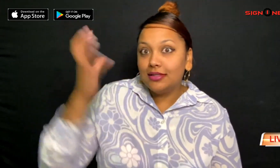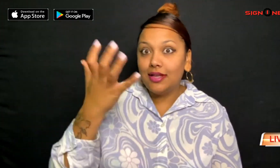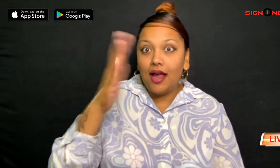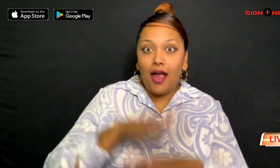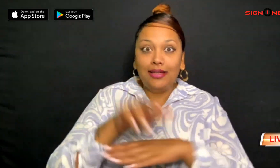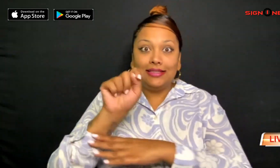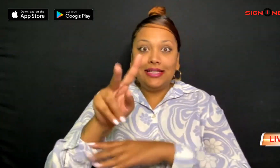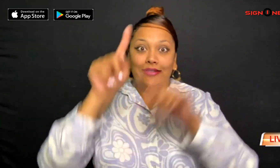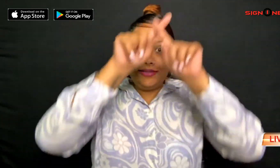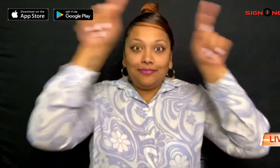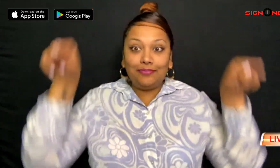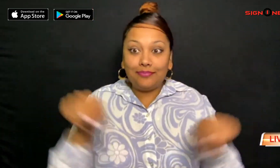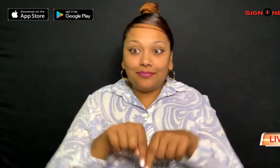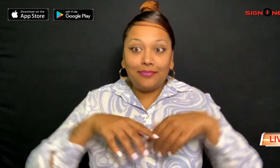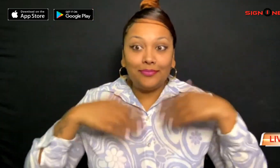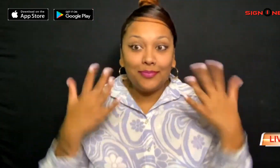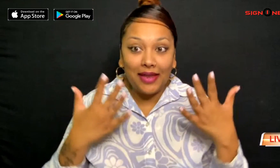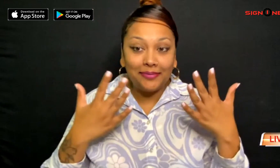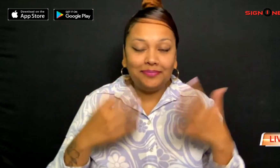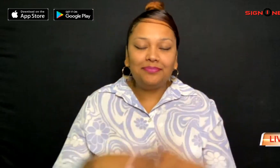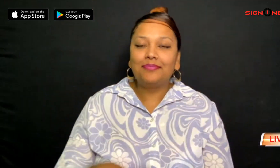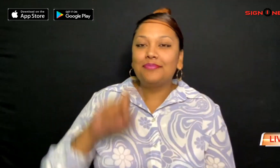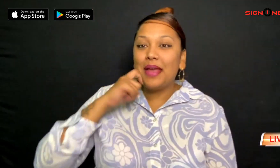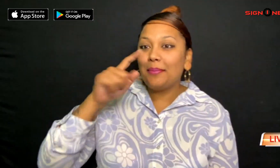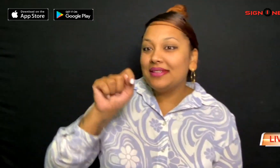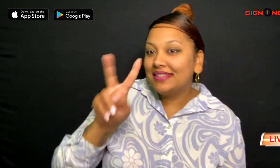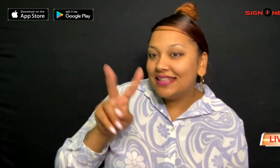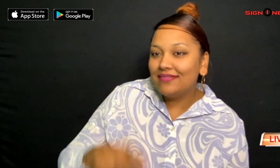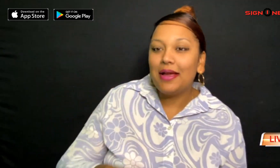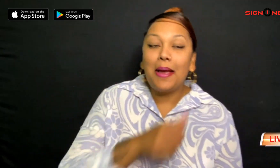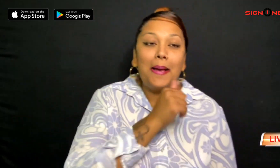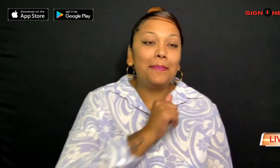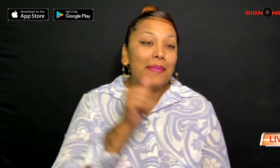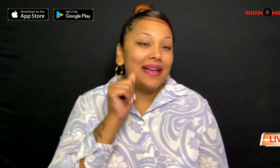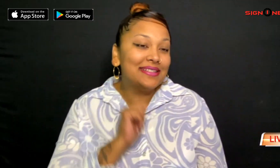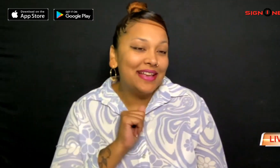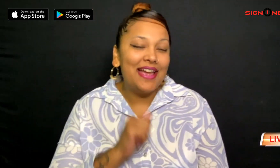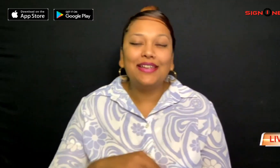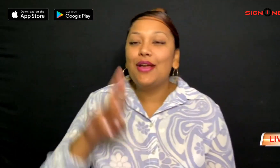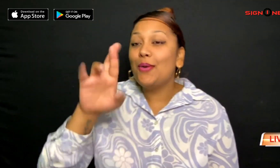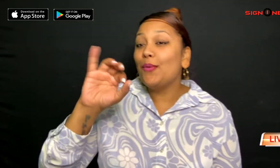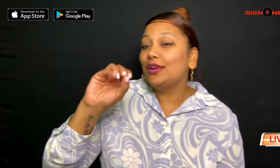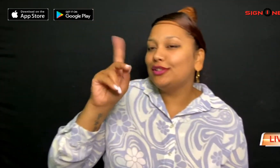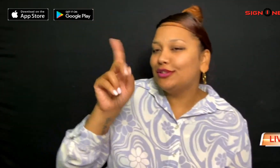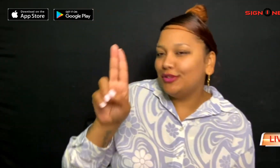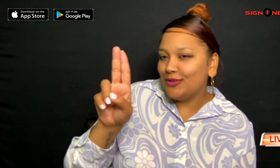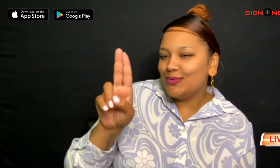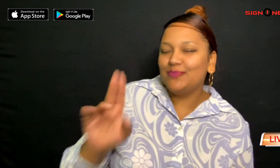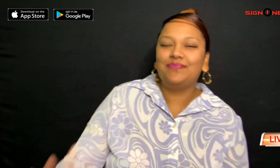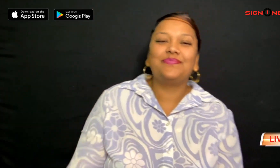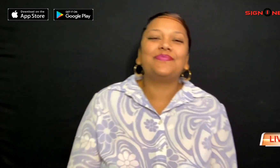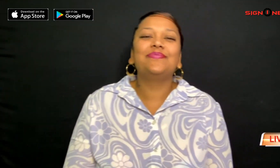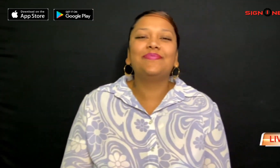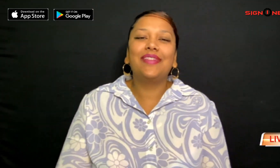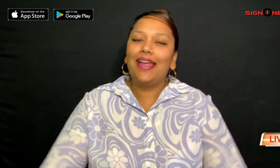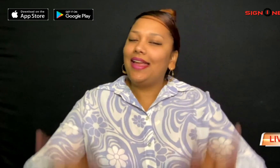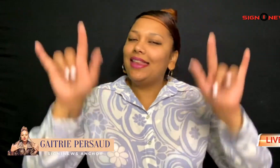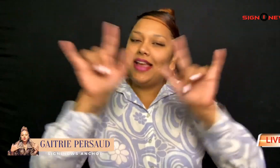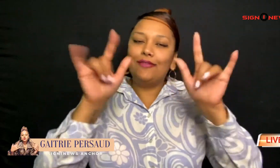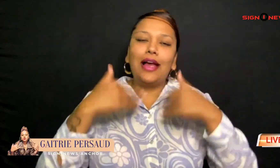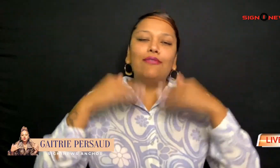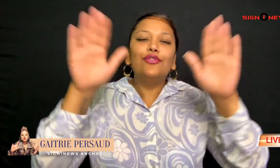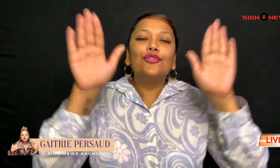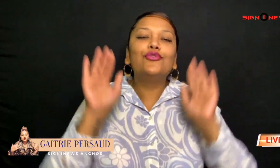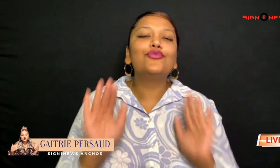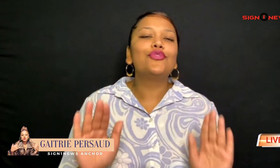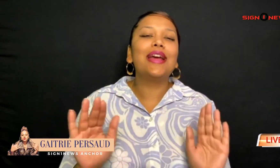you can also watch on Apple TV Amazon and Roku have a great day